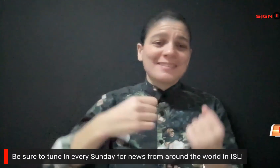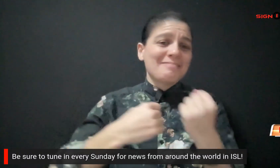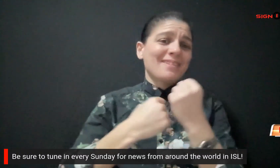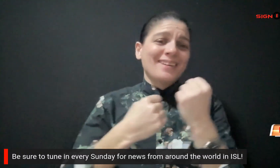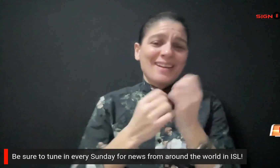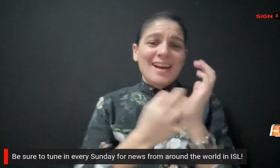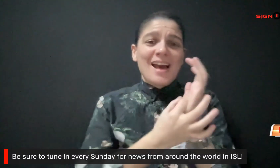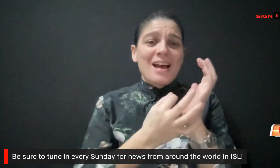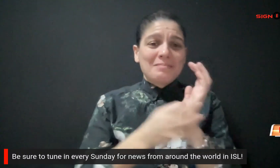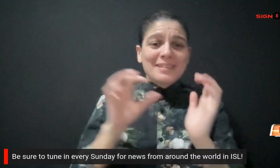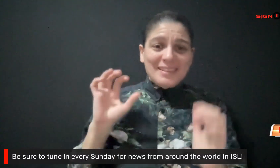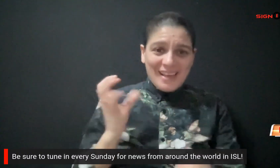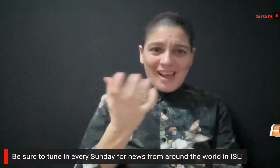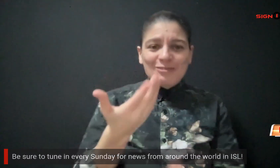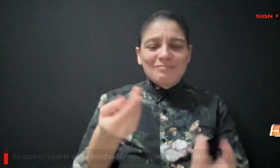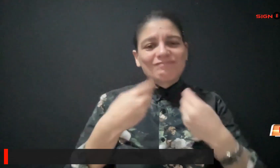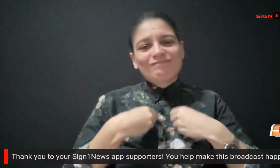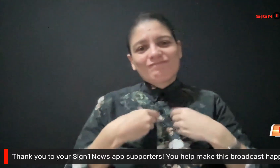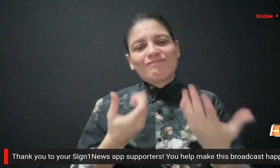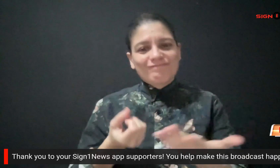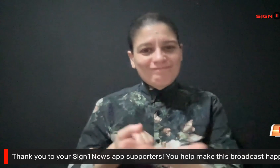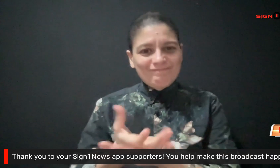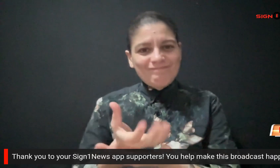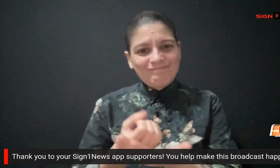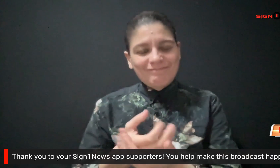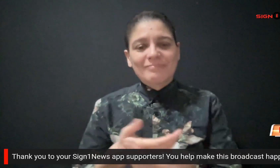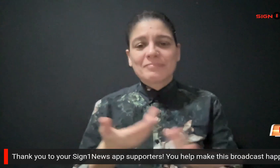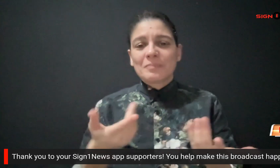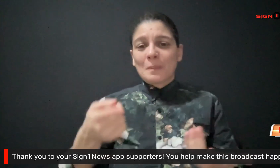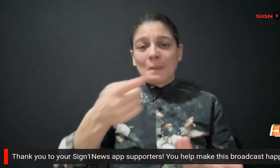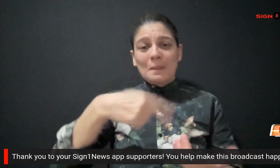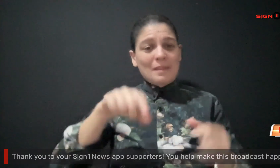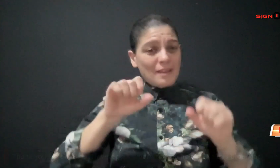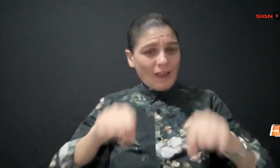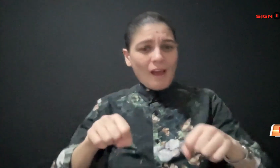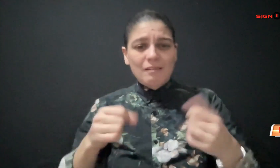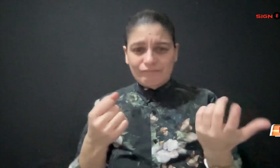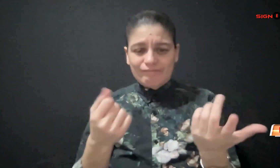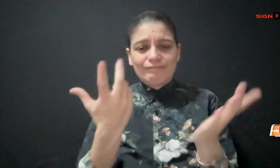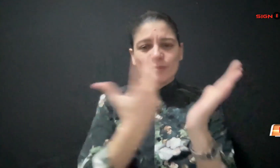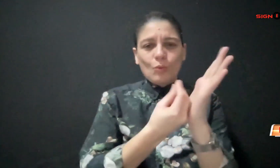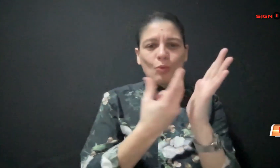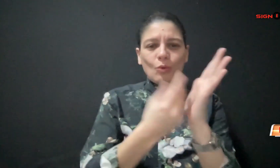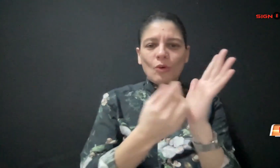app supporters you help make this broadcast happen you can download the Sign1News app